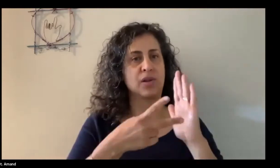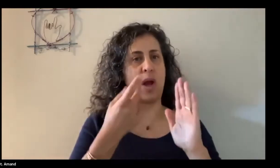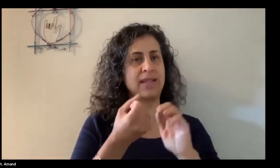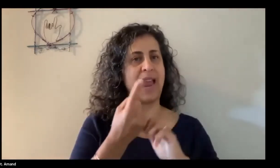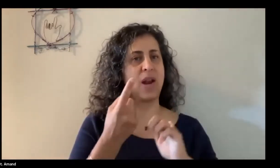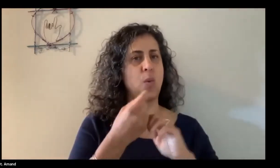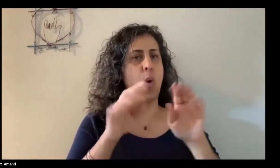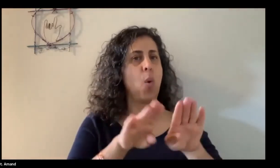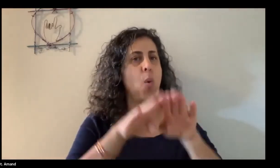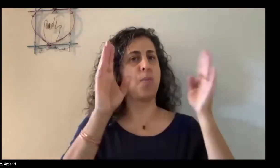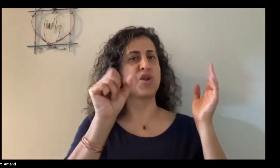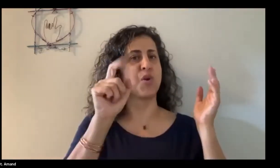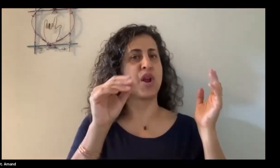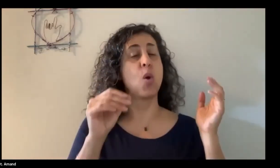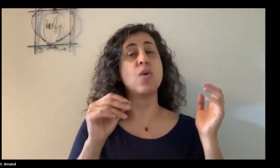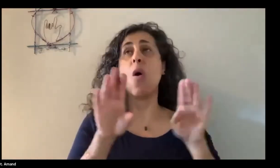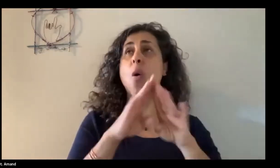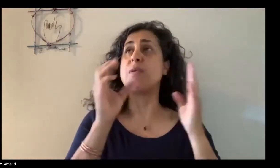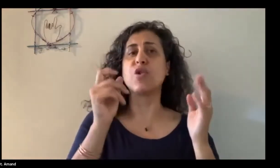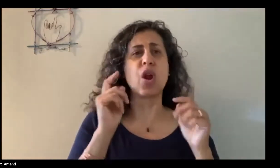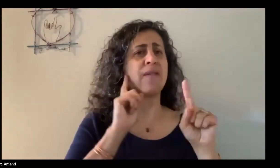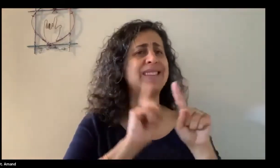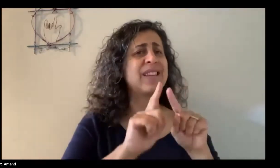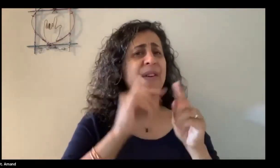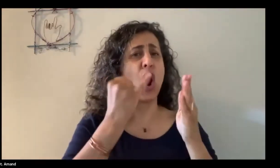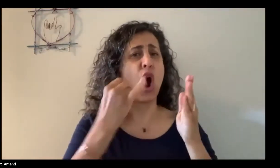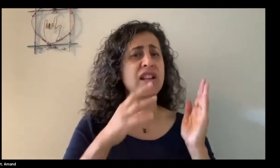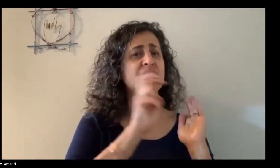studios and warehouses there, and they were famous for